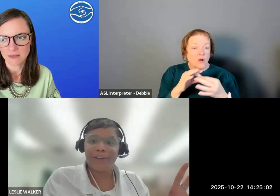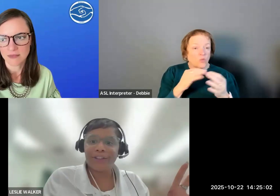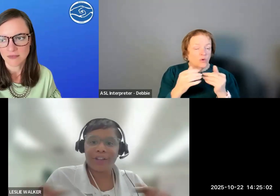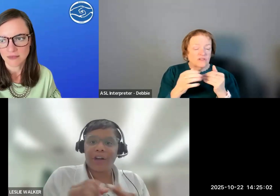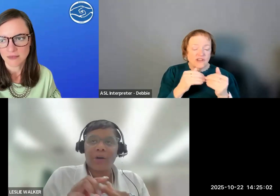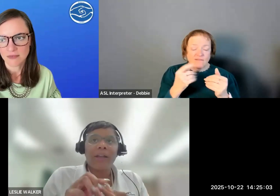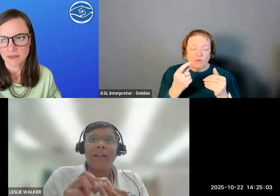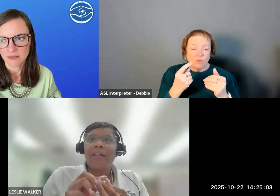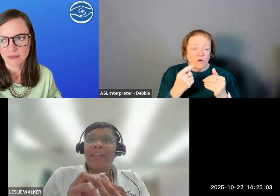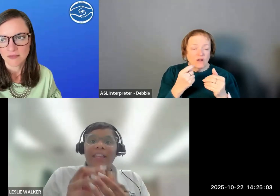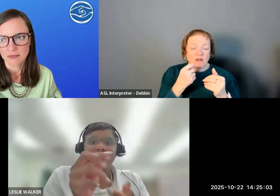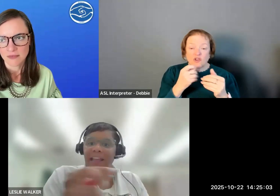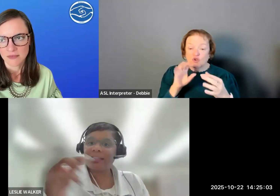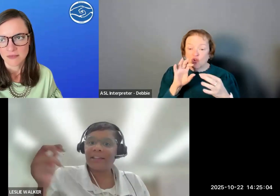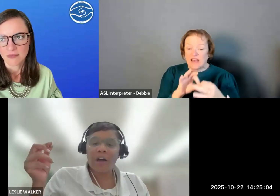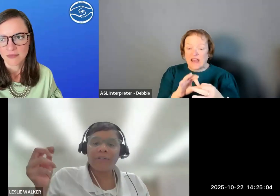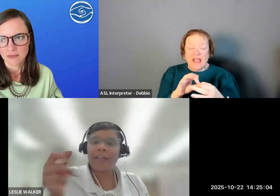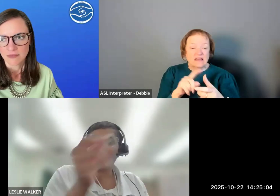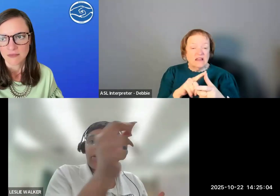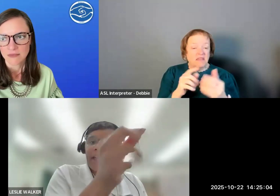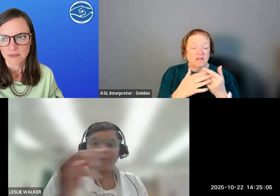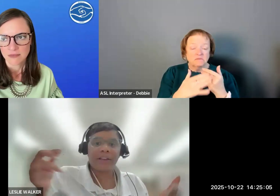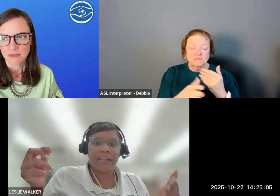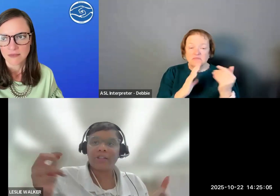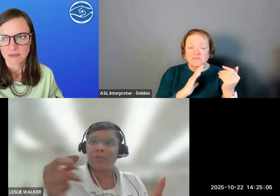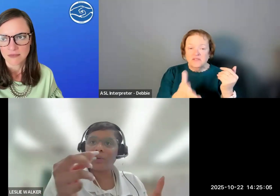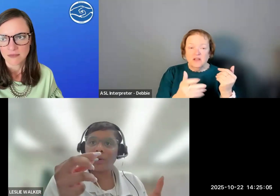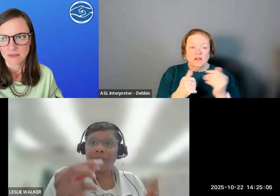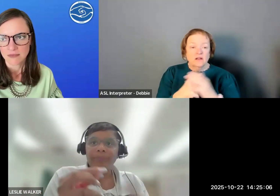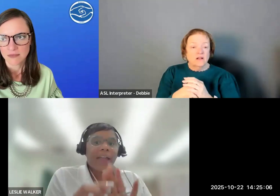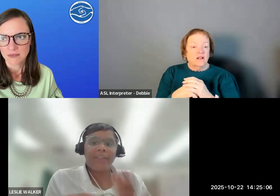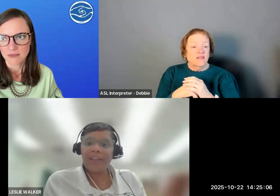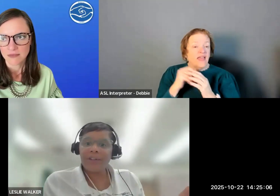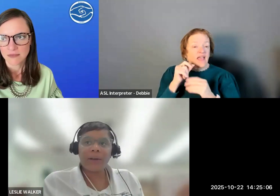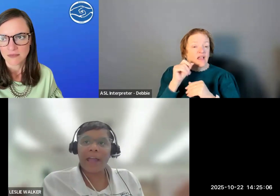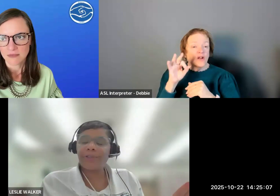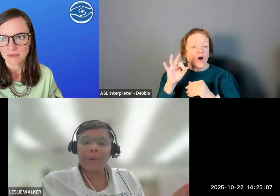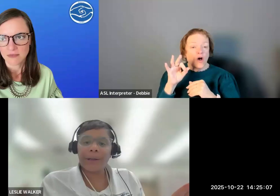they are good to go. They can take this off and go every day at school. And then you do not have to